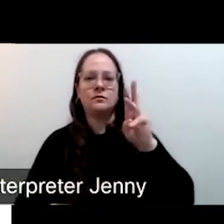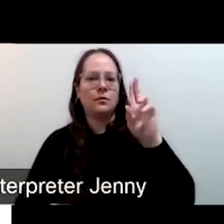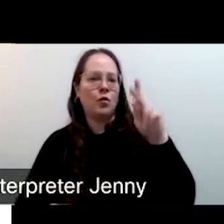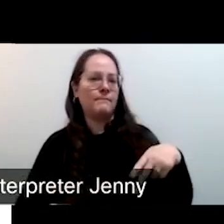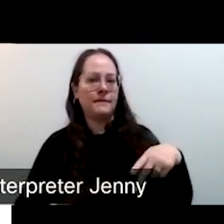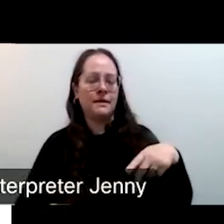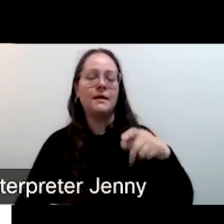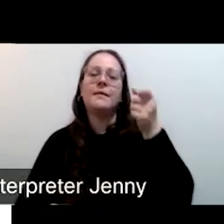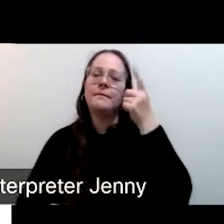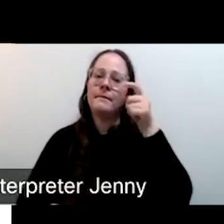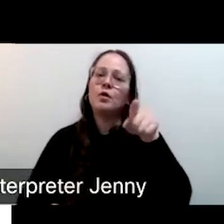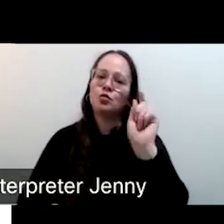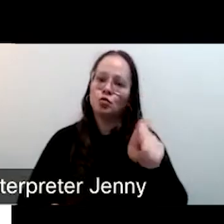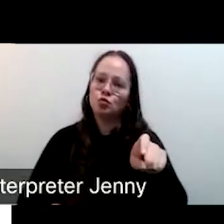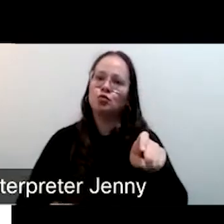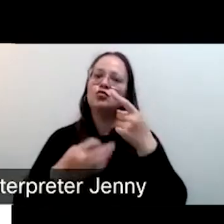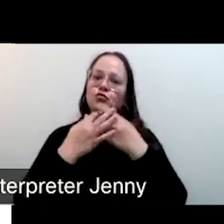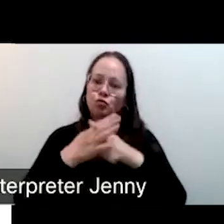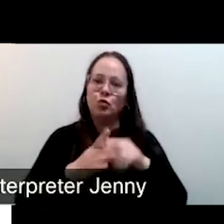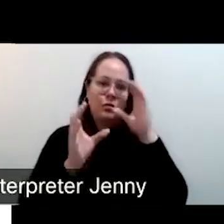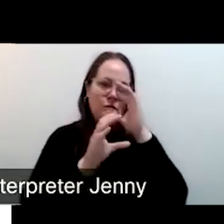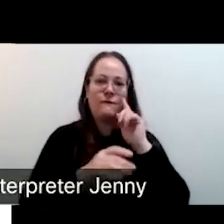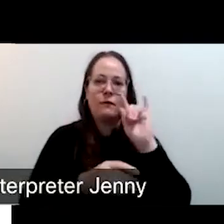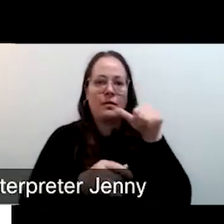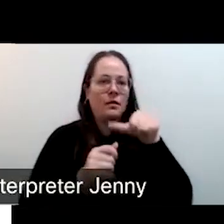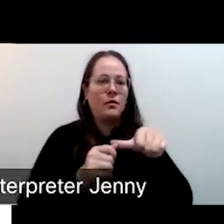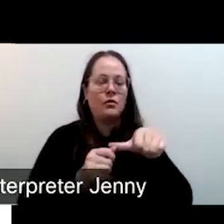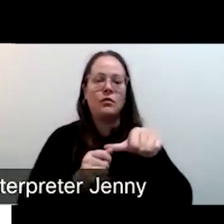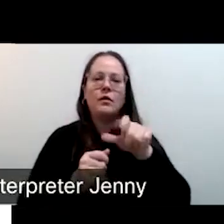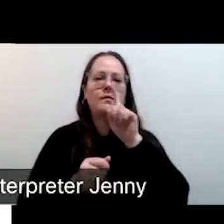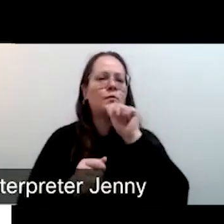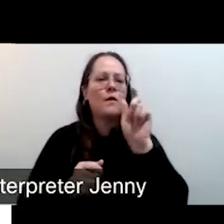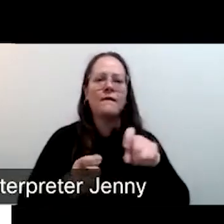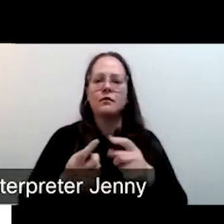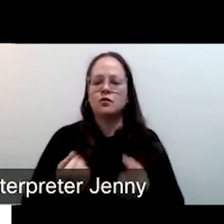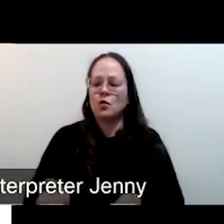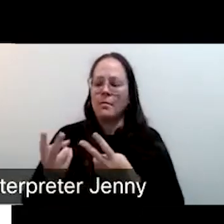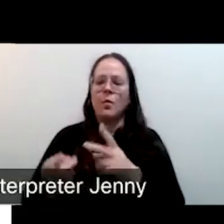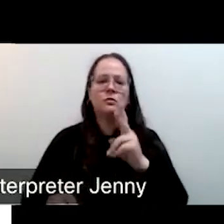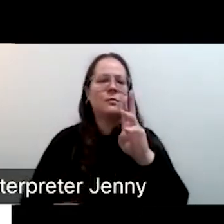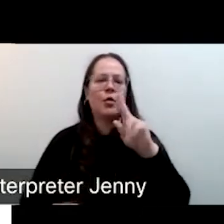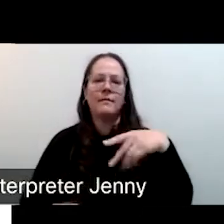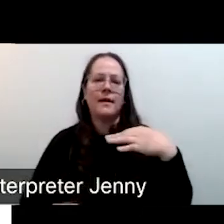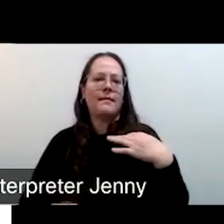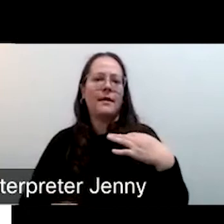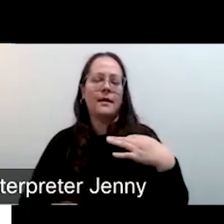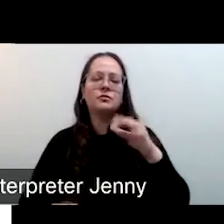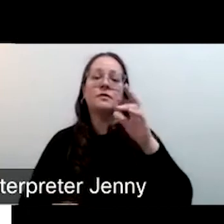you should be working to acquire it. You should not upload it to your WRP application, but you will need it to be ready to be hired